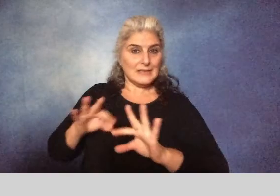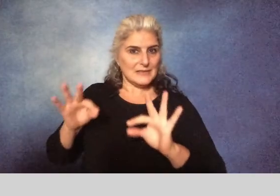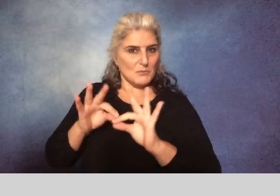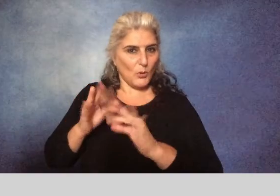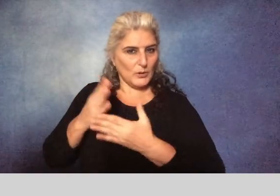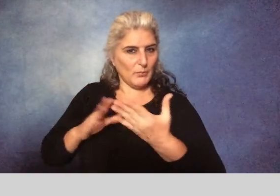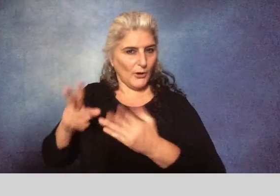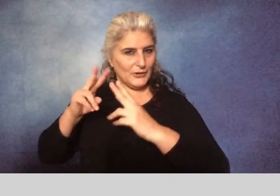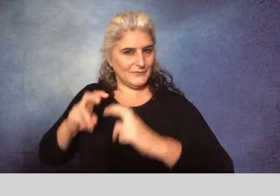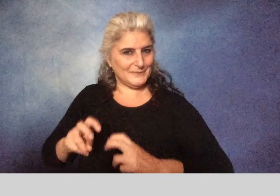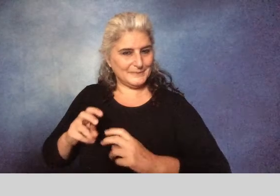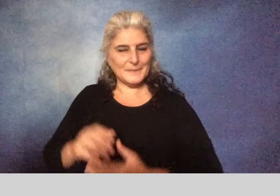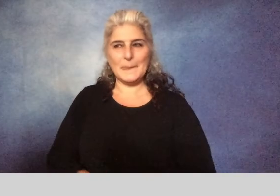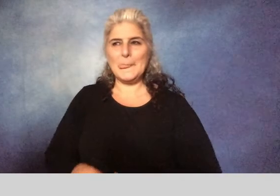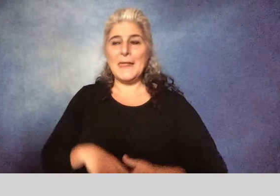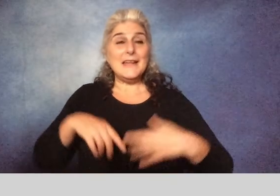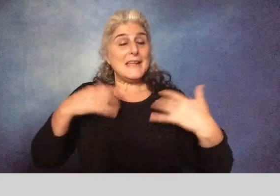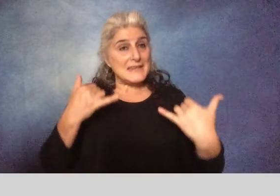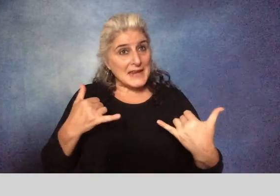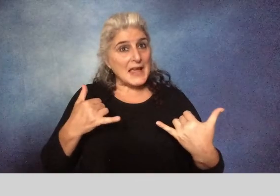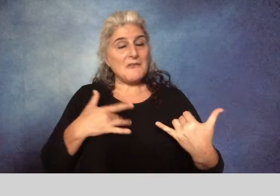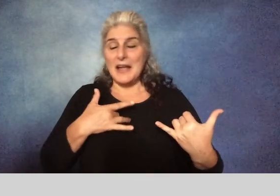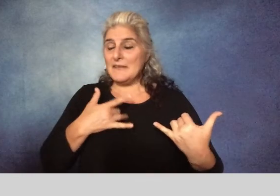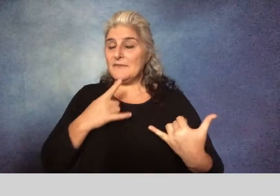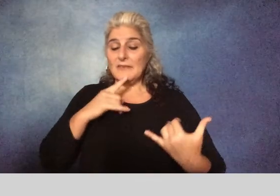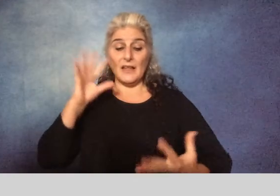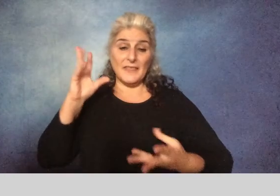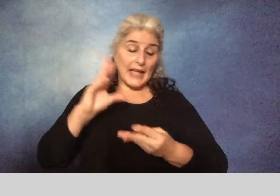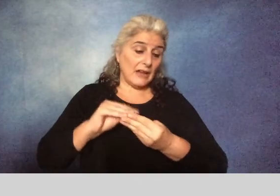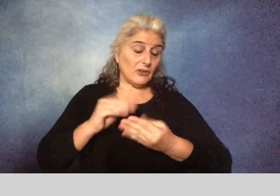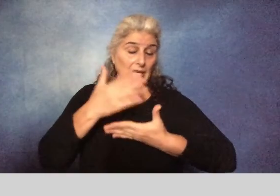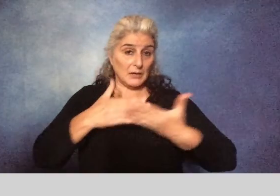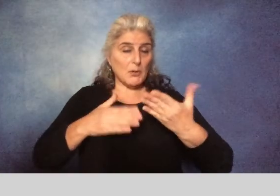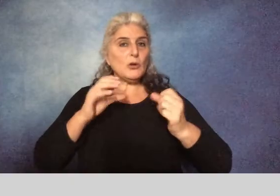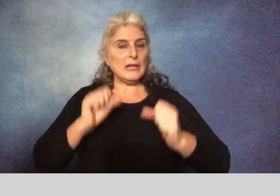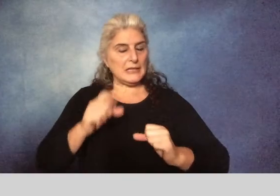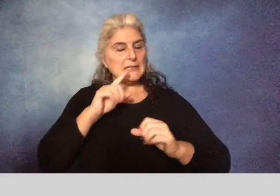At this point, I'm fairly confident the aggregated components can reasonably represent albums